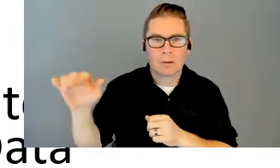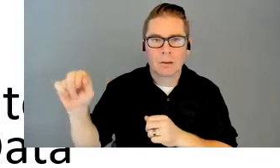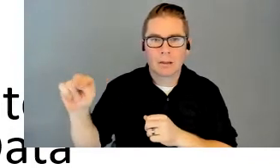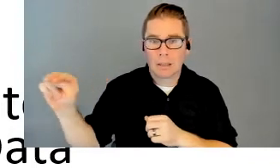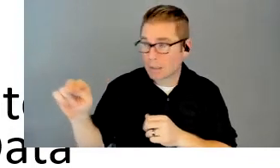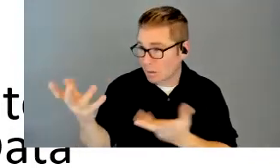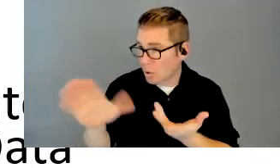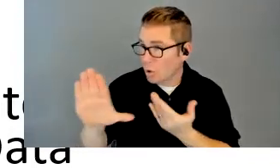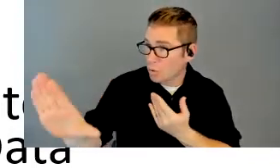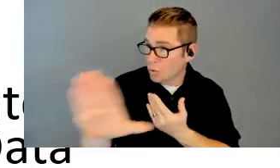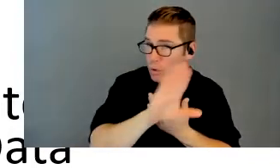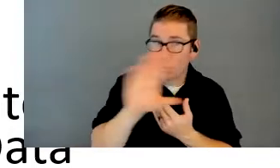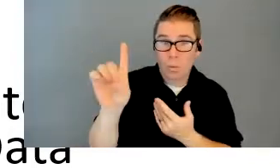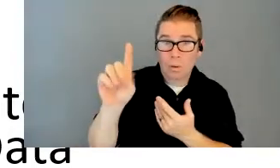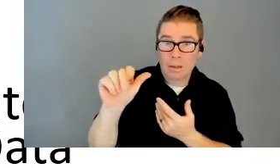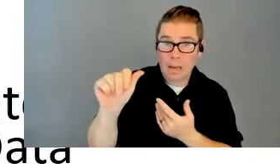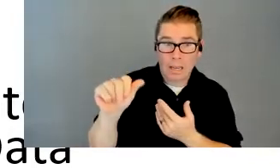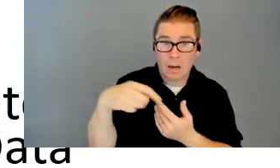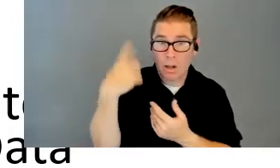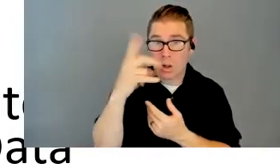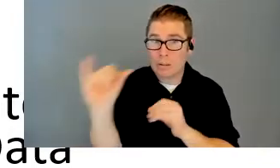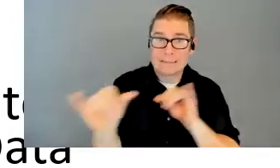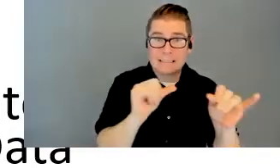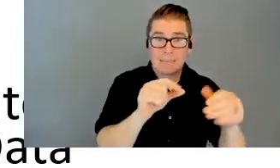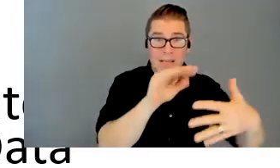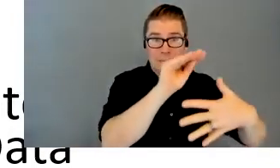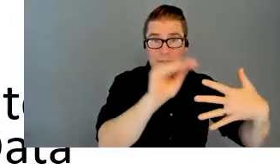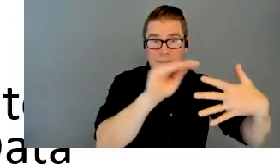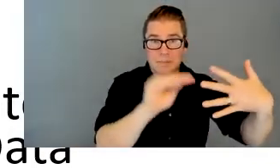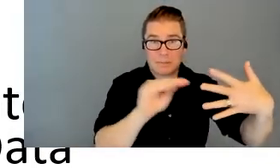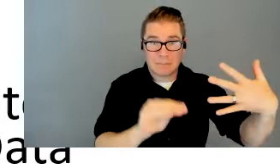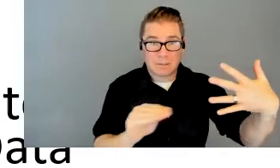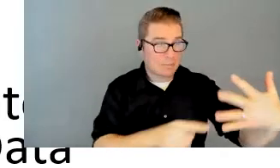If you have any this is my pitch for removal.